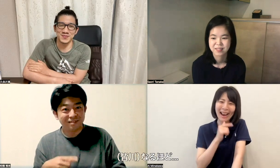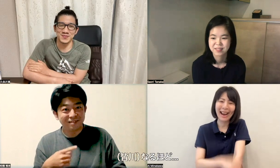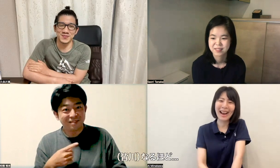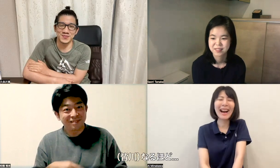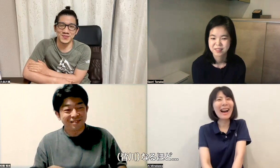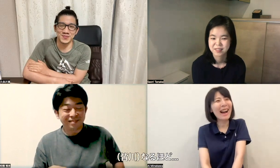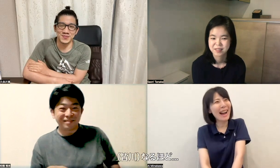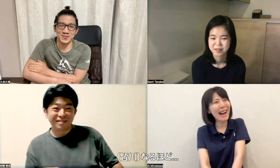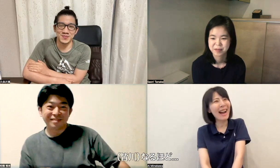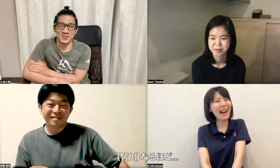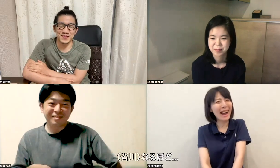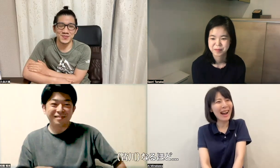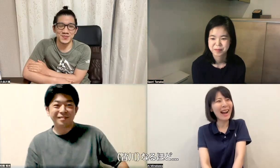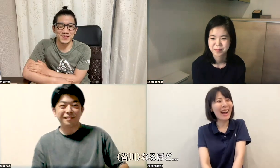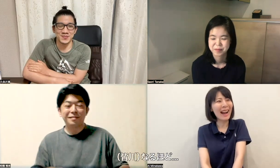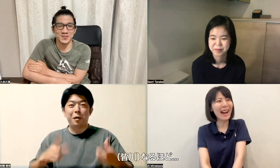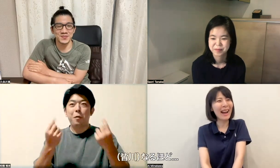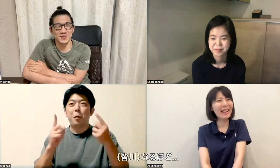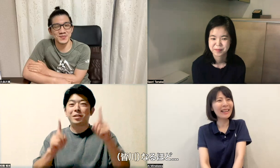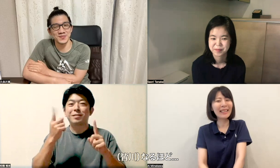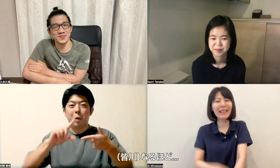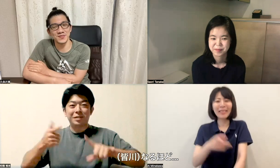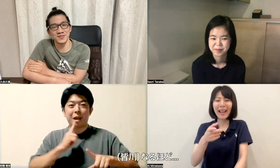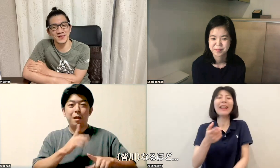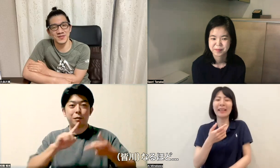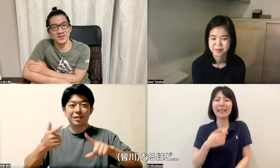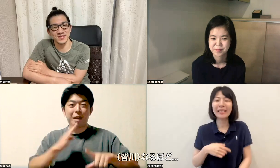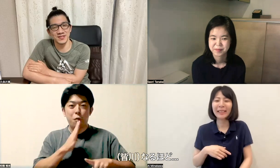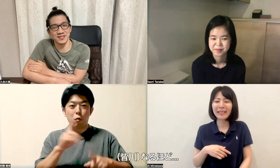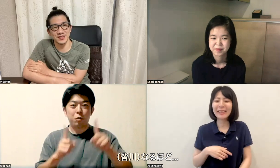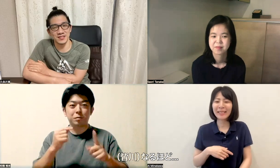(AM) I see your point...